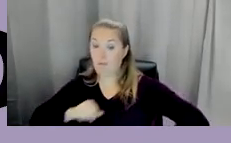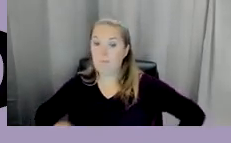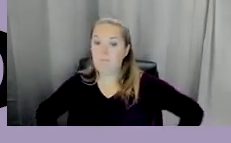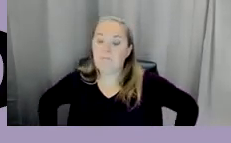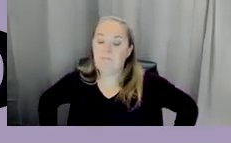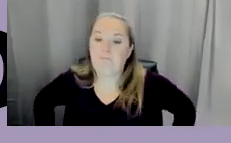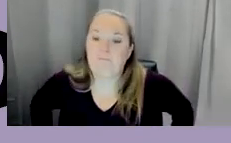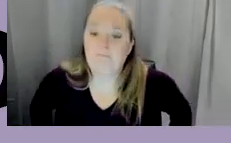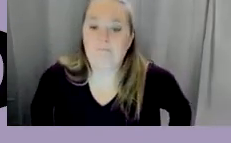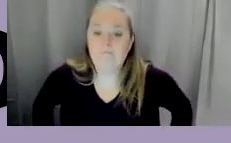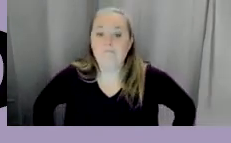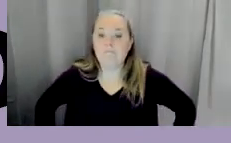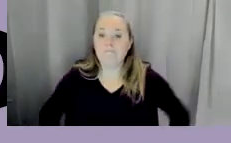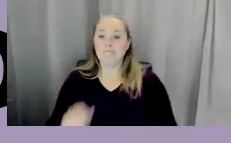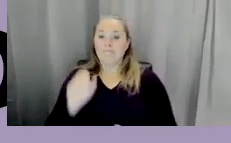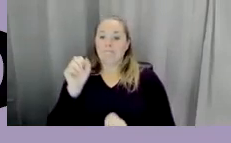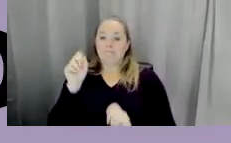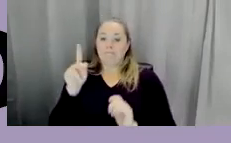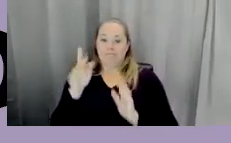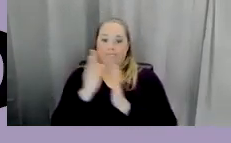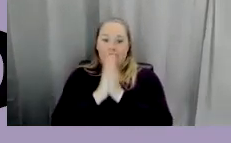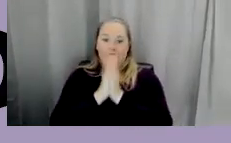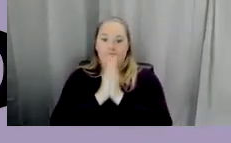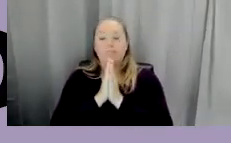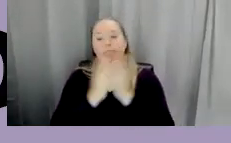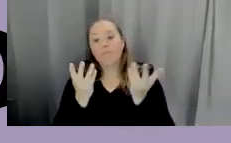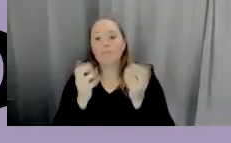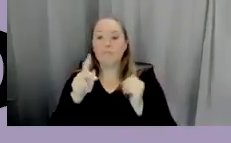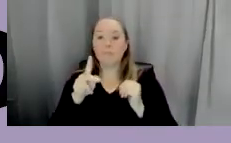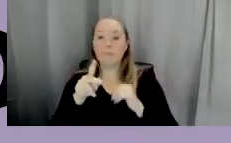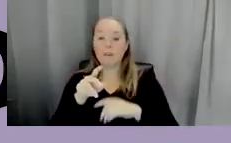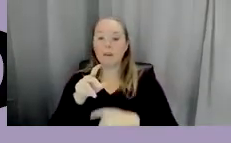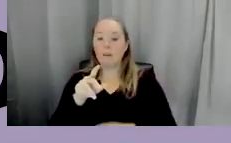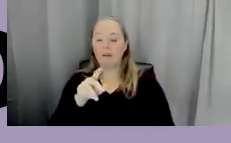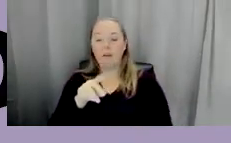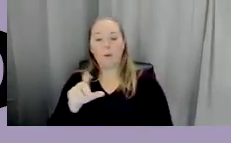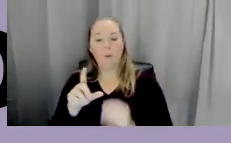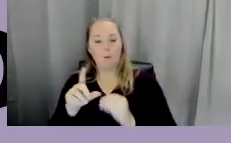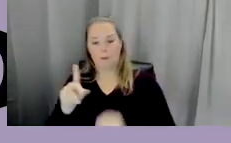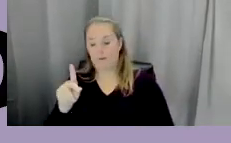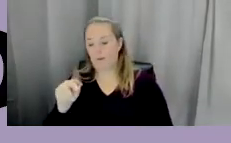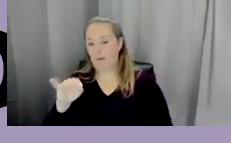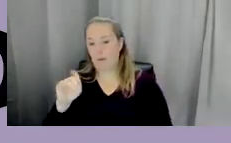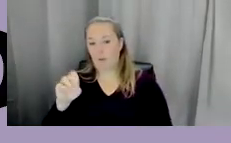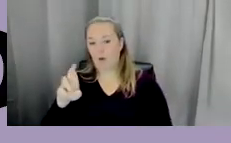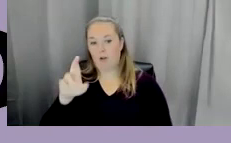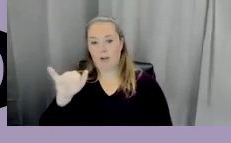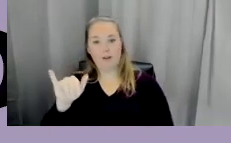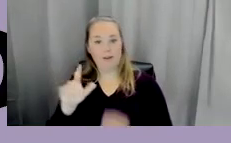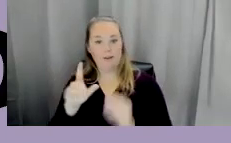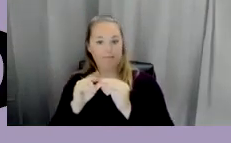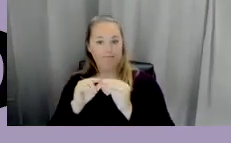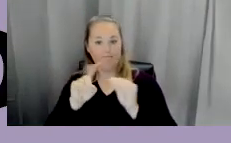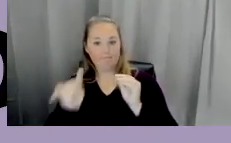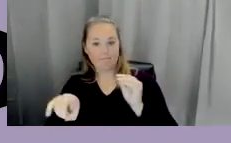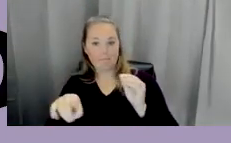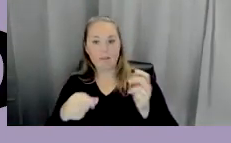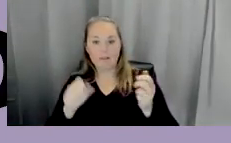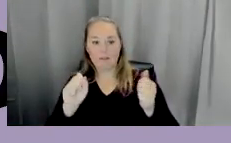BEFORE WE MOVE ON TO JIMMY BROWN'S QUESTION, KIMBERLY